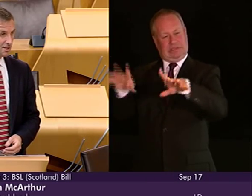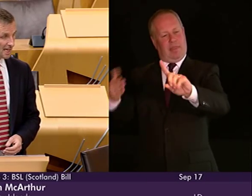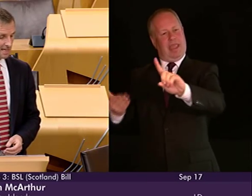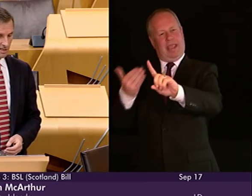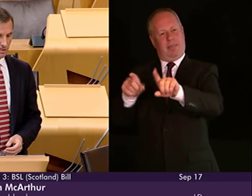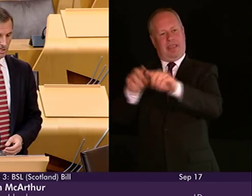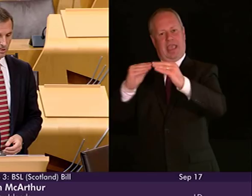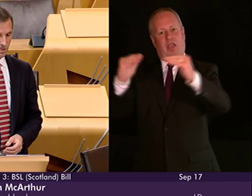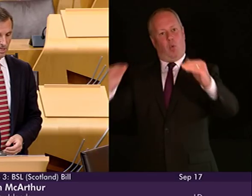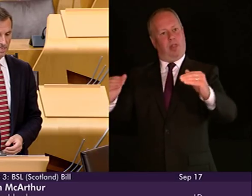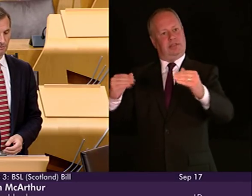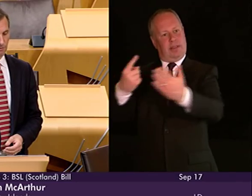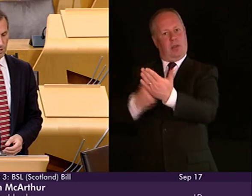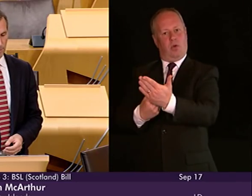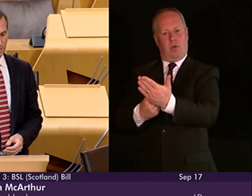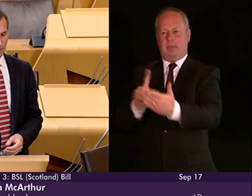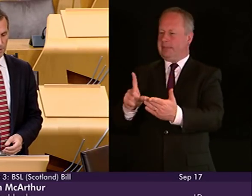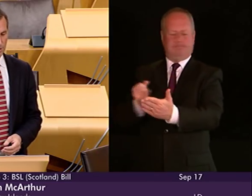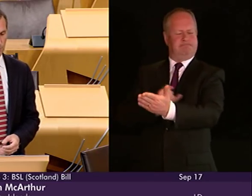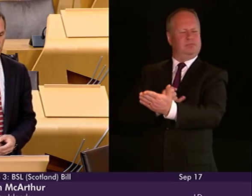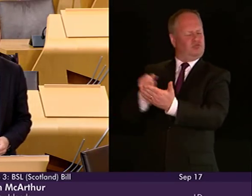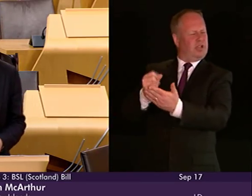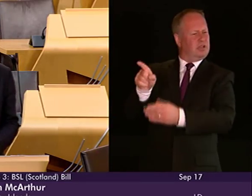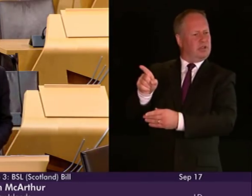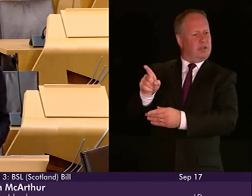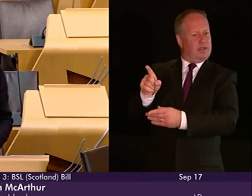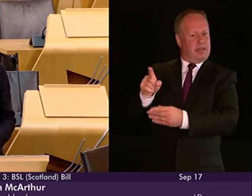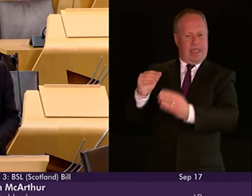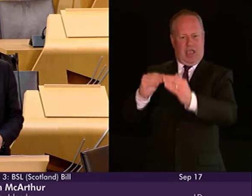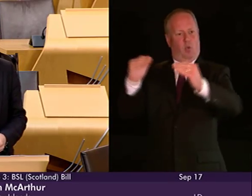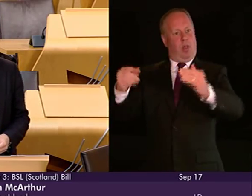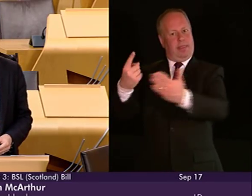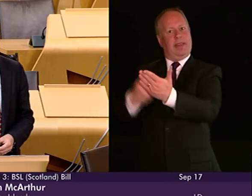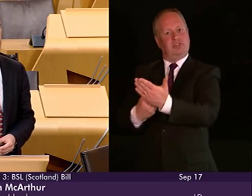reject that assertion as it fundamentally misses the point that equality legislation